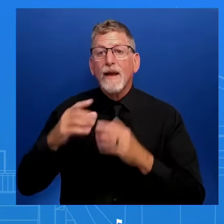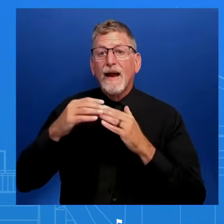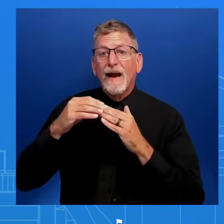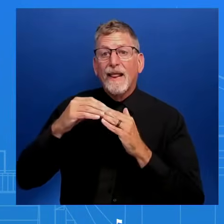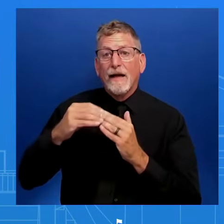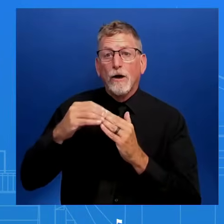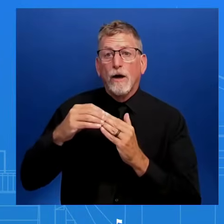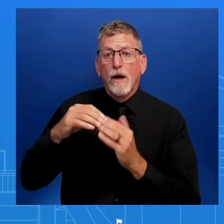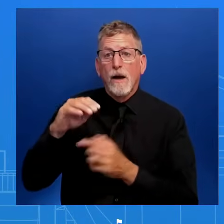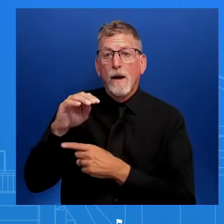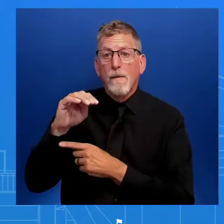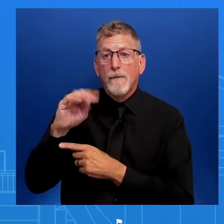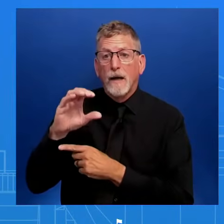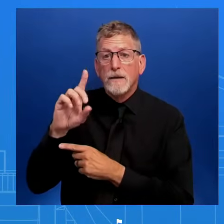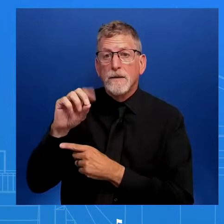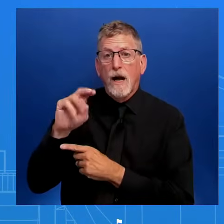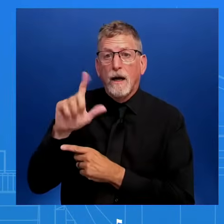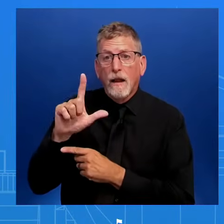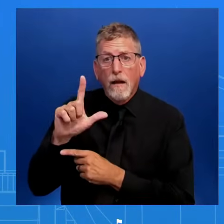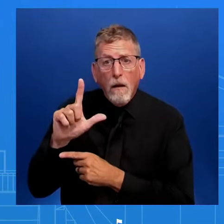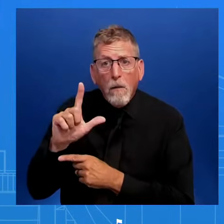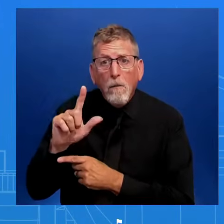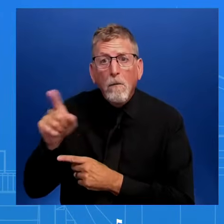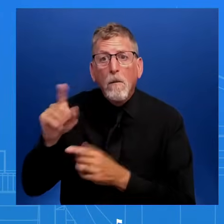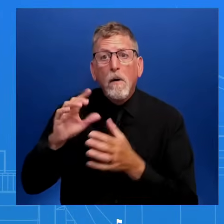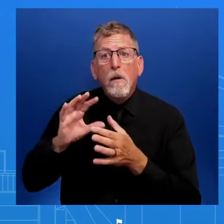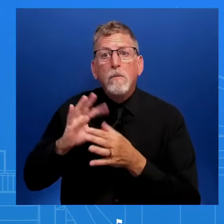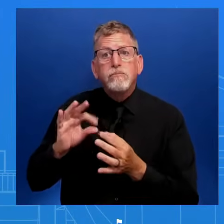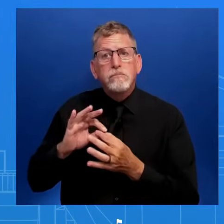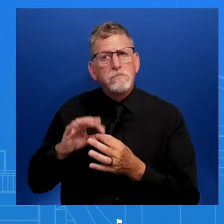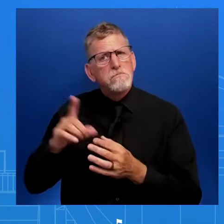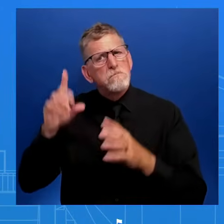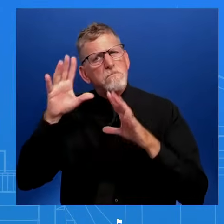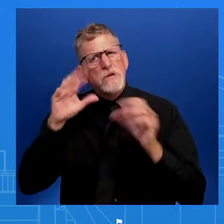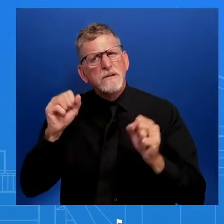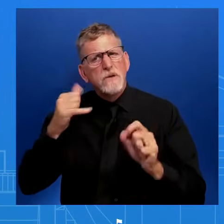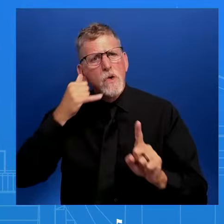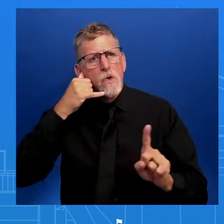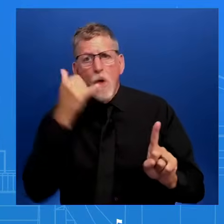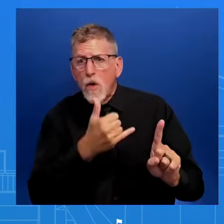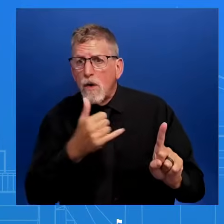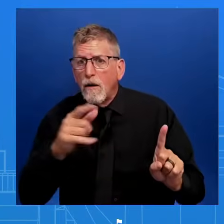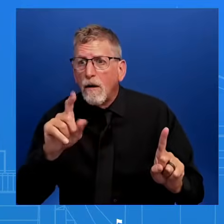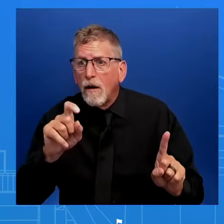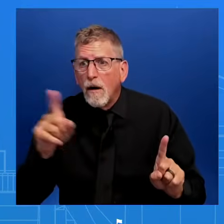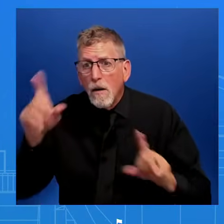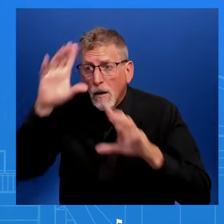as we're talking about bringing manufacturing back to the country and creating jobs -- good -- good-paying jobs.